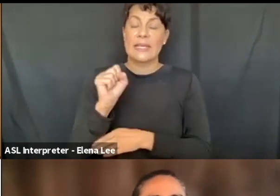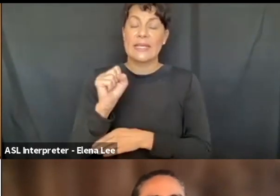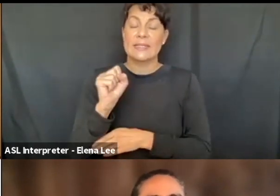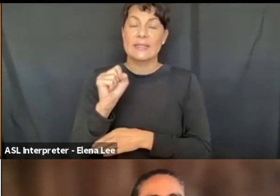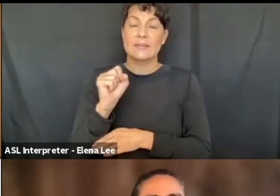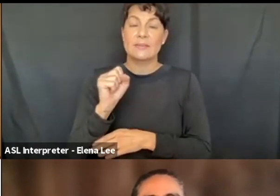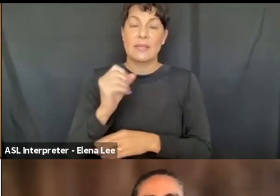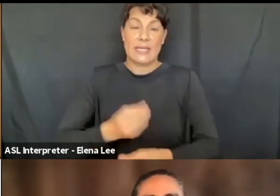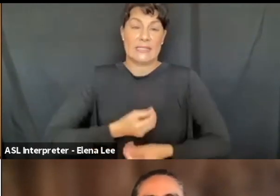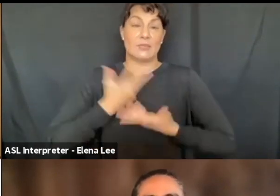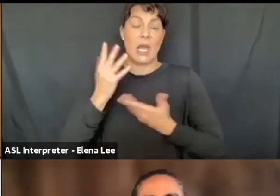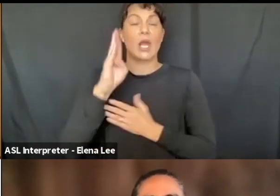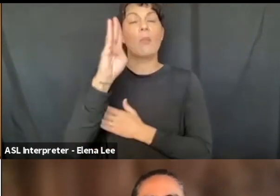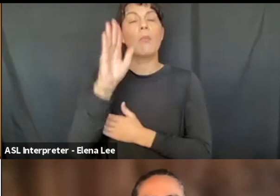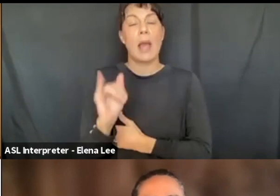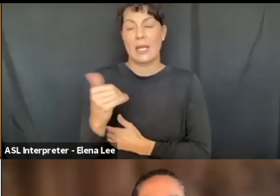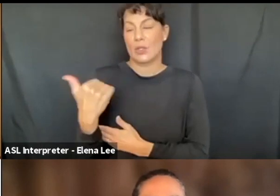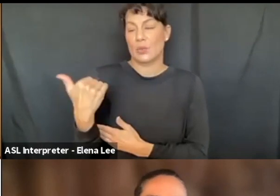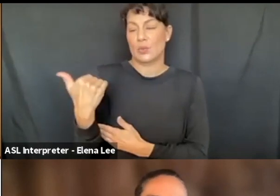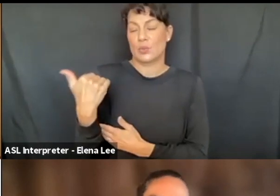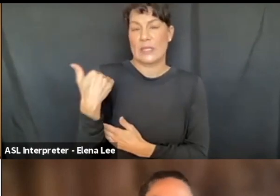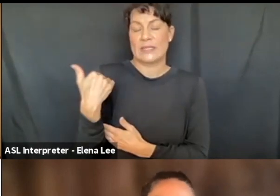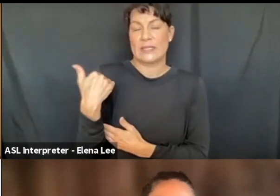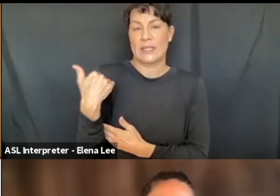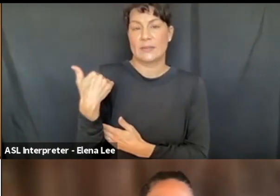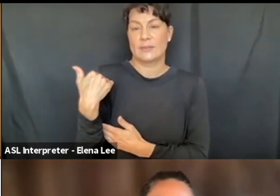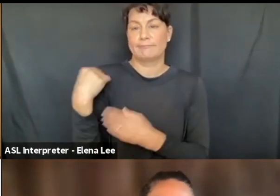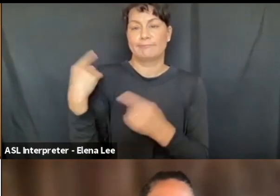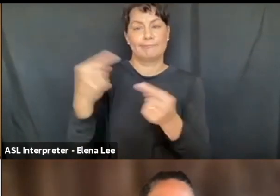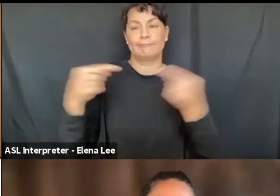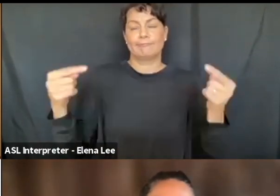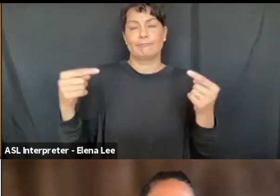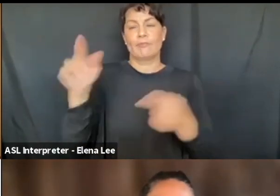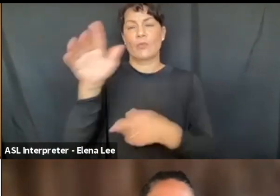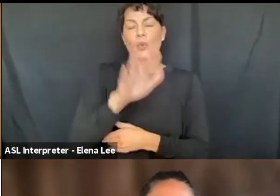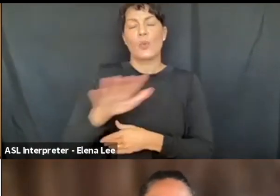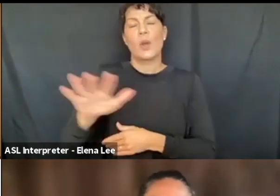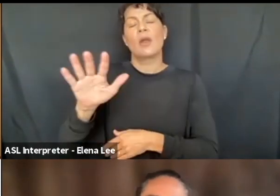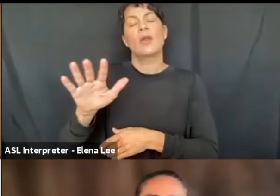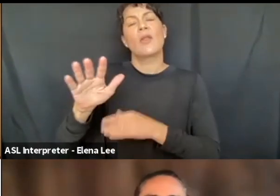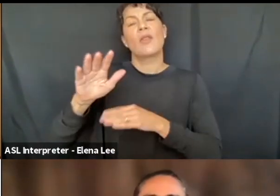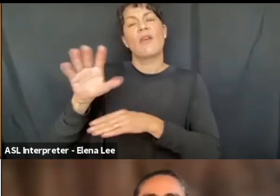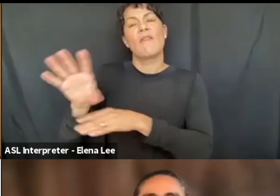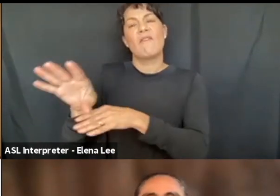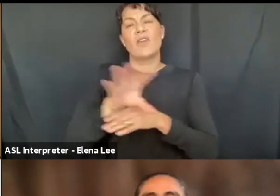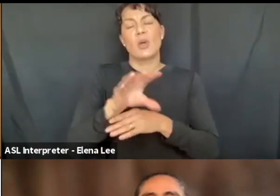by a recent controversy around the film "Sabaya," the documentary film.